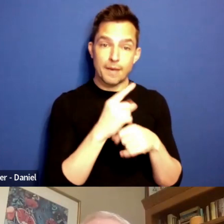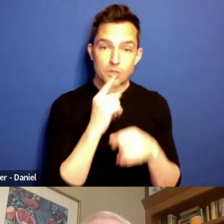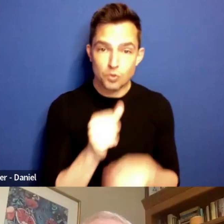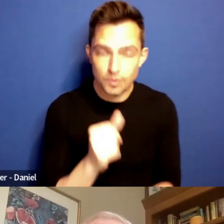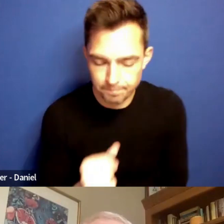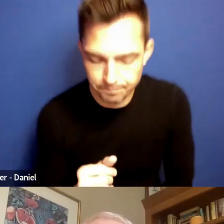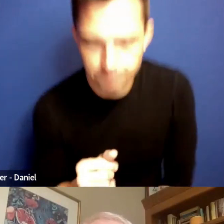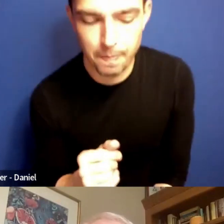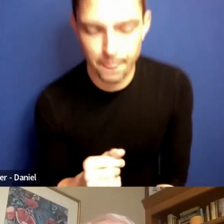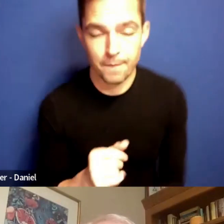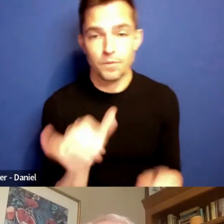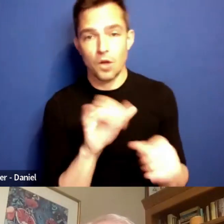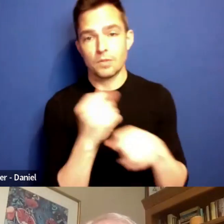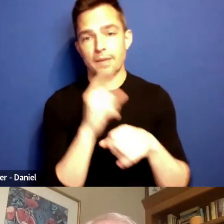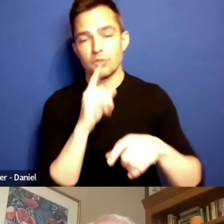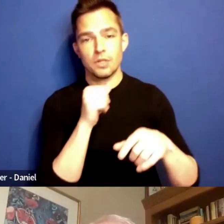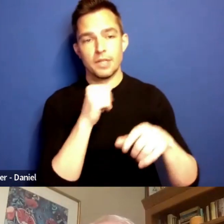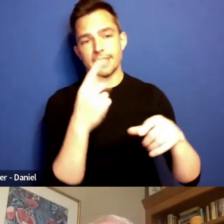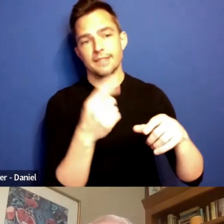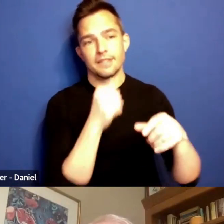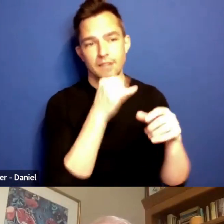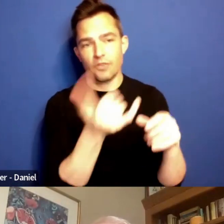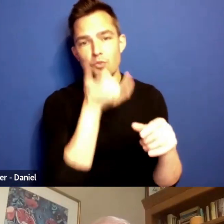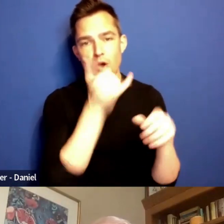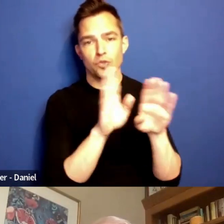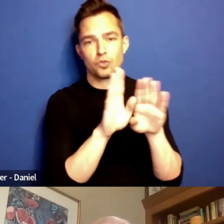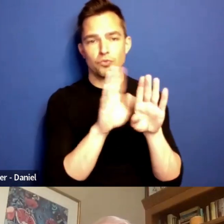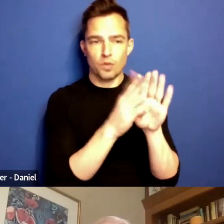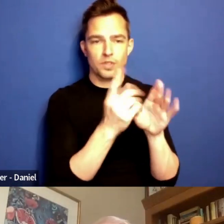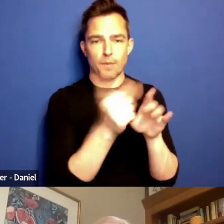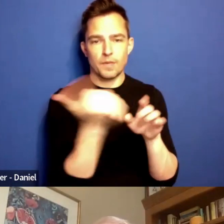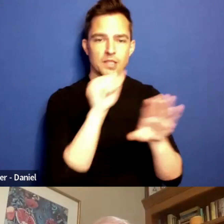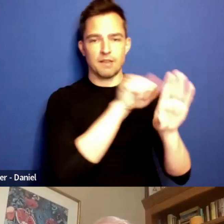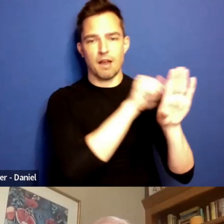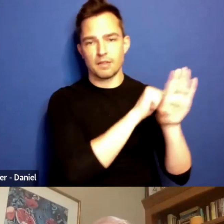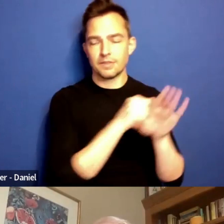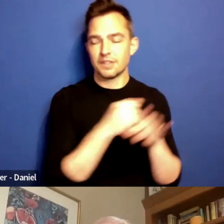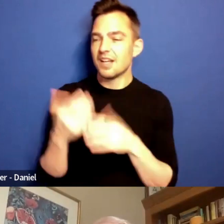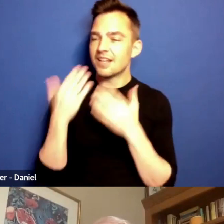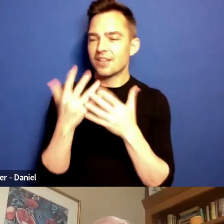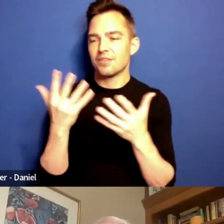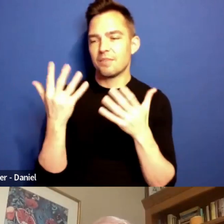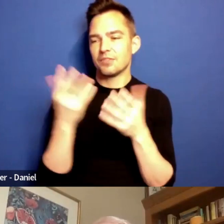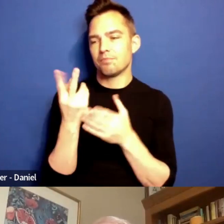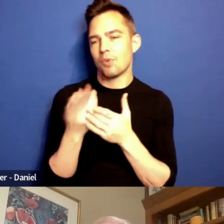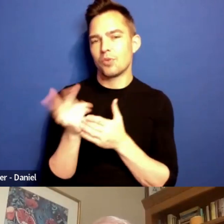that somebody knocks on it. Judy Dettmer: Great, thank you both so very much we are at time. I know there's more questions, so we'll try to